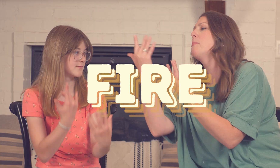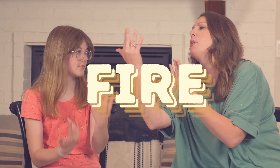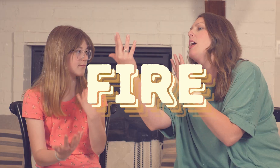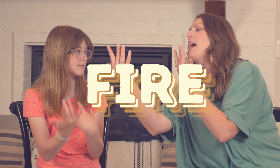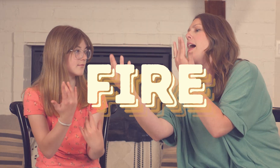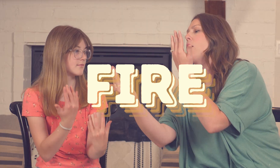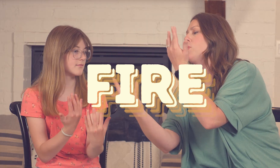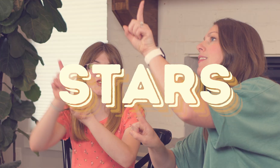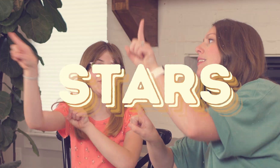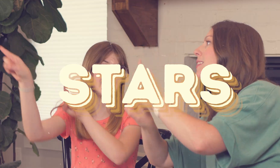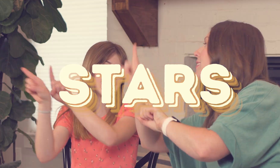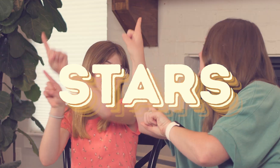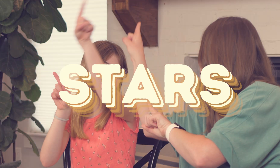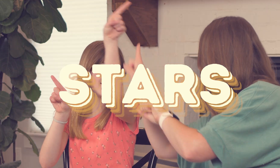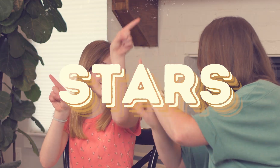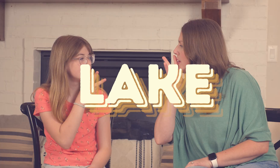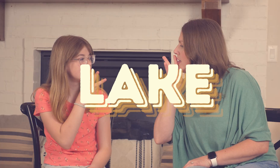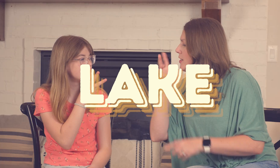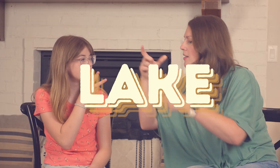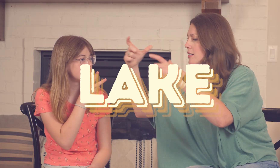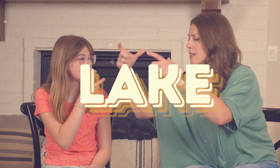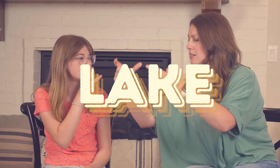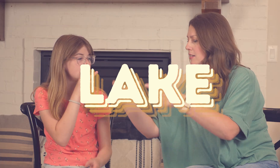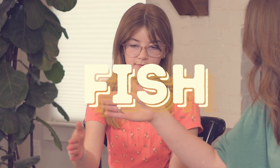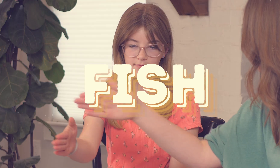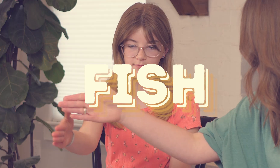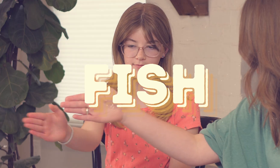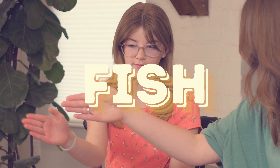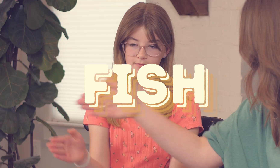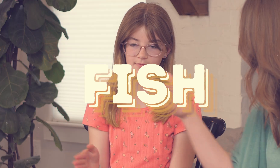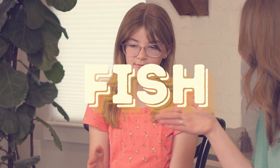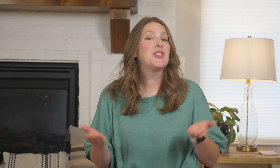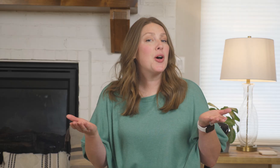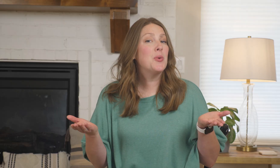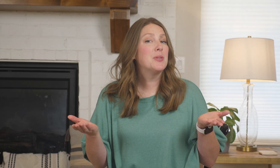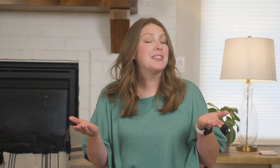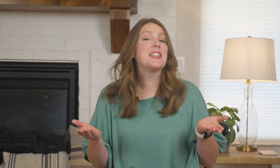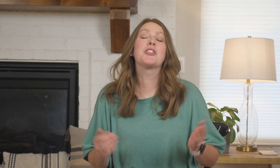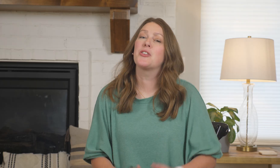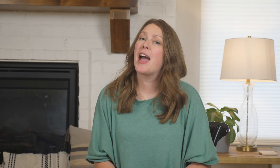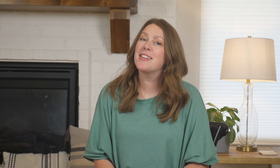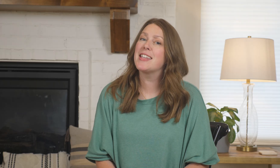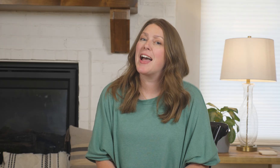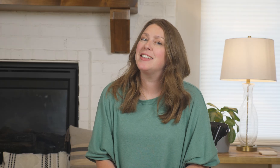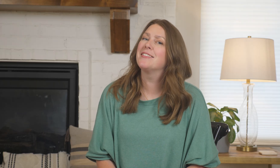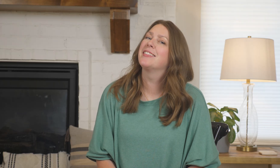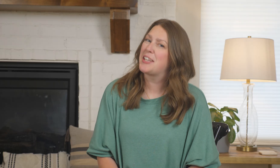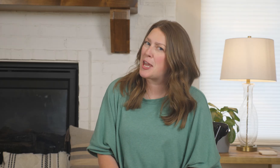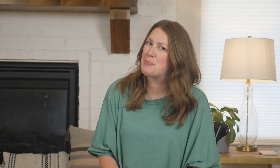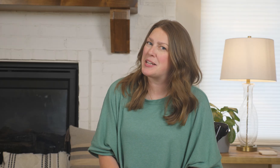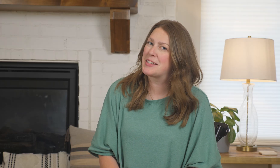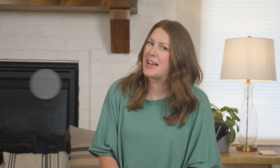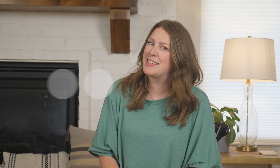I thought I would teach Kate and you some camping signs. So let's learn how to sign camping signs.